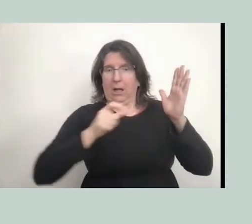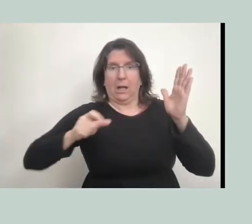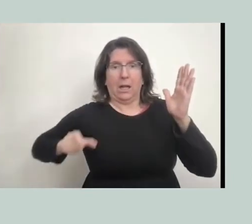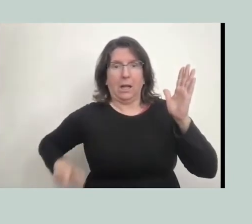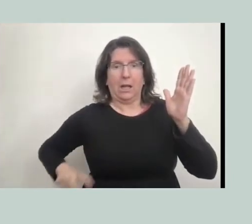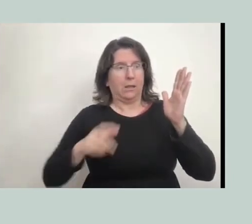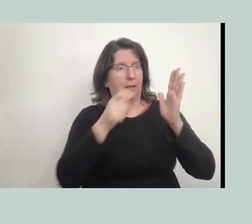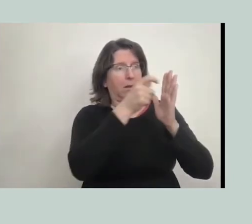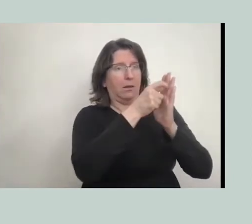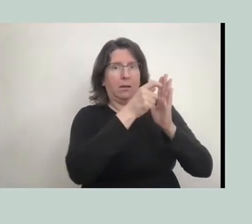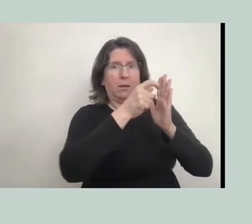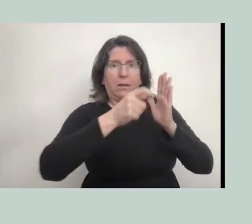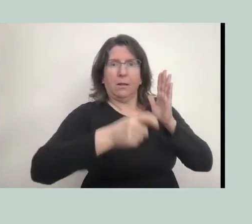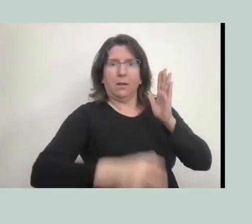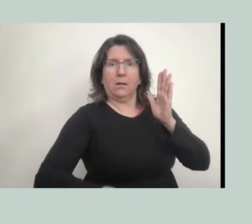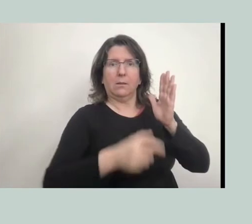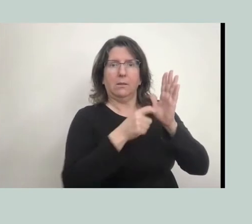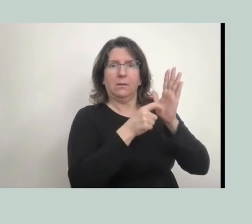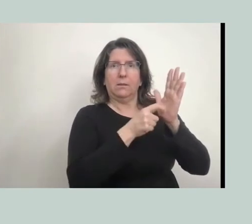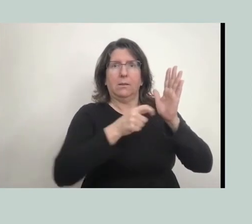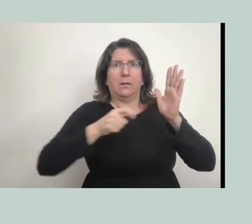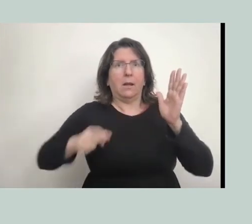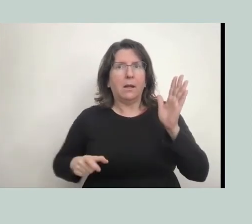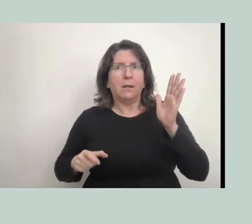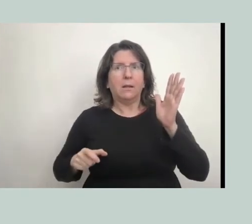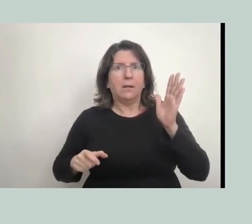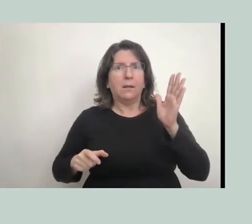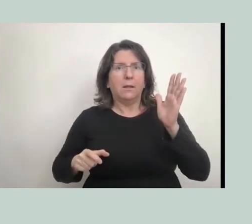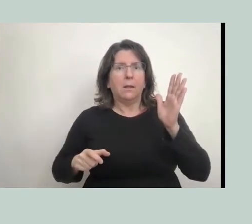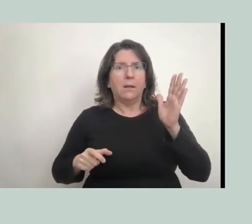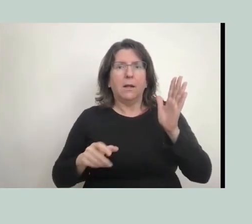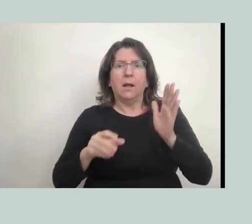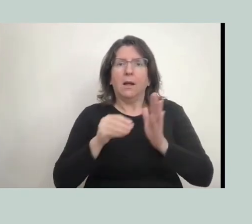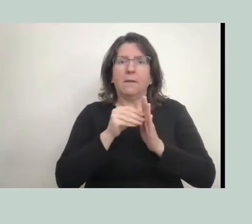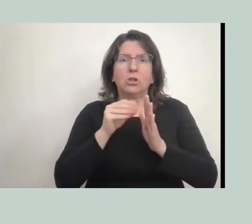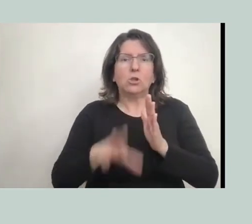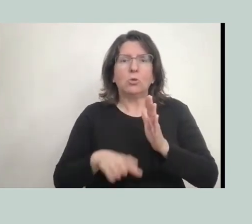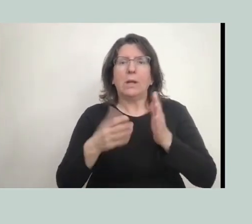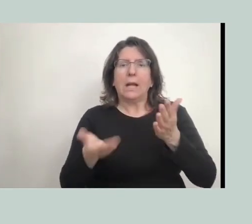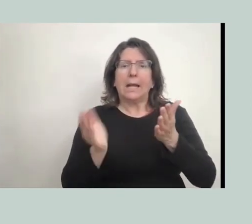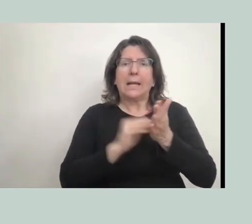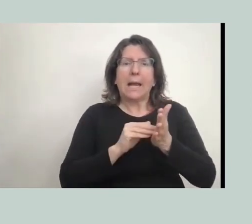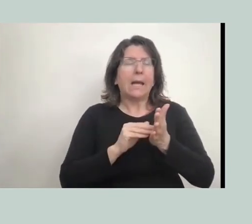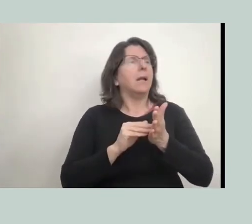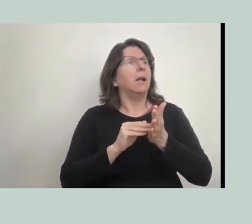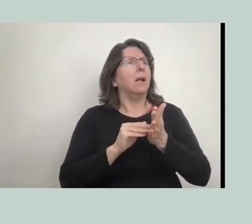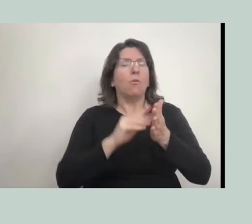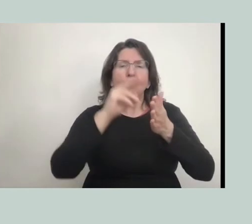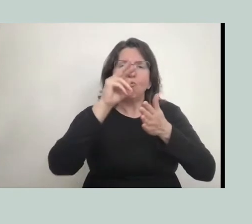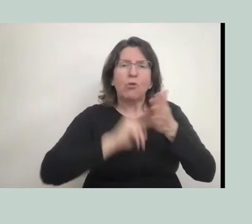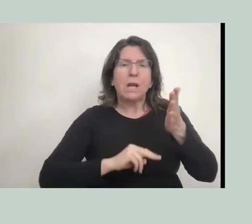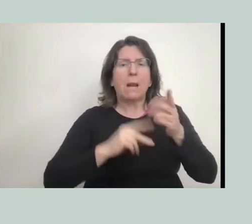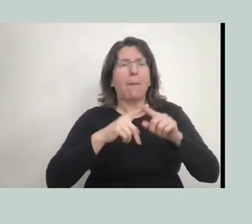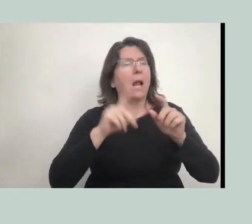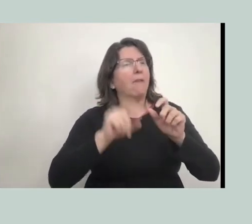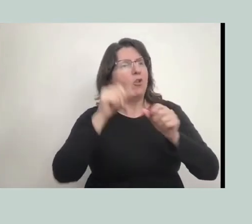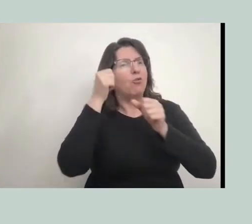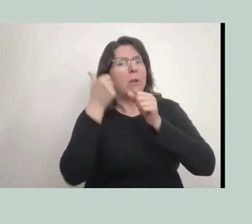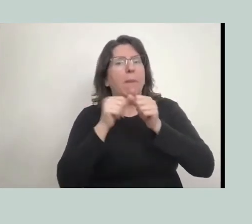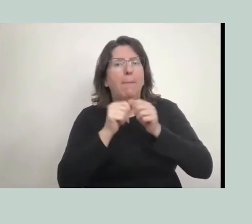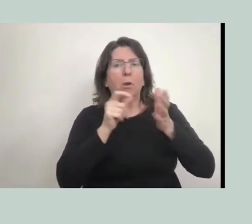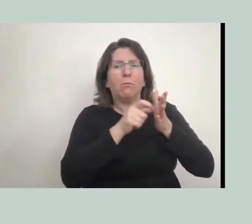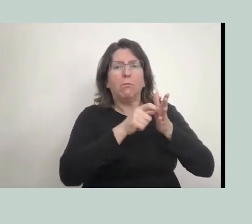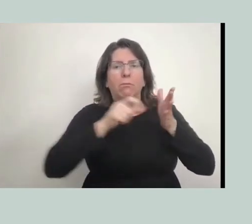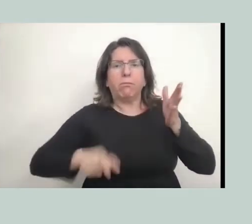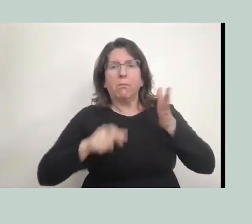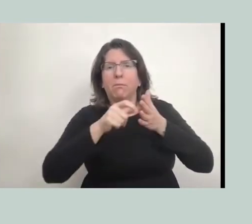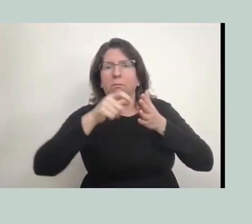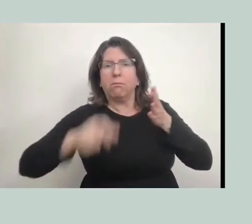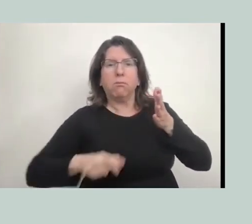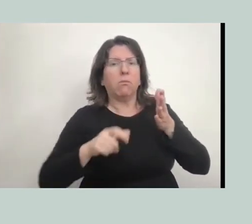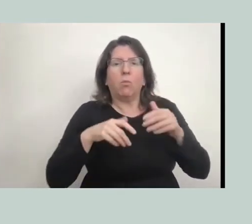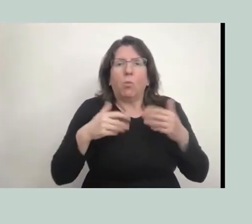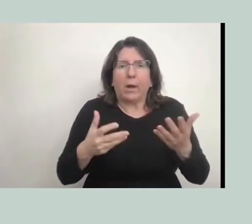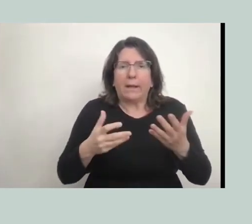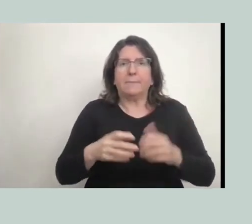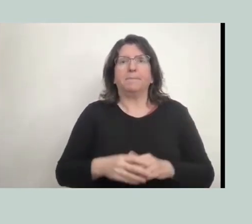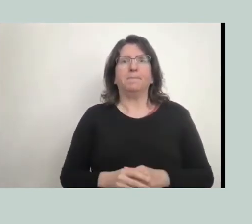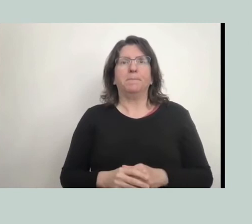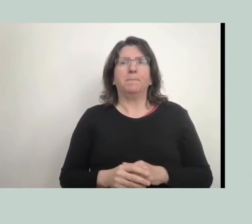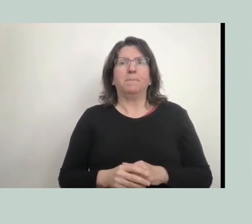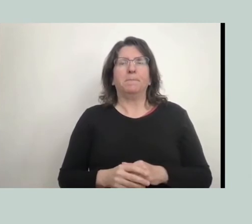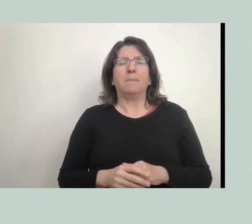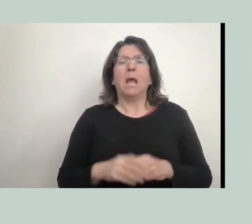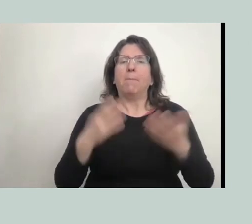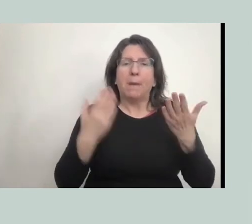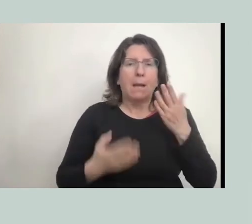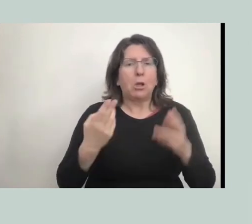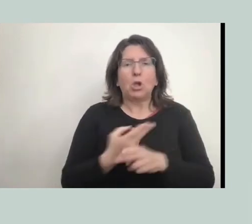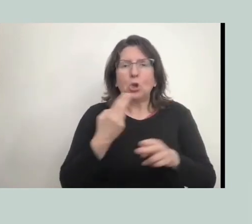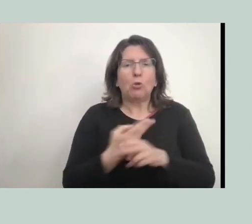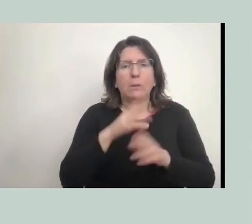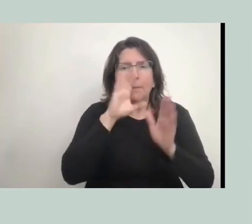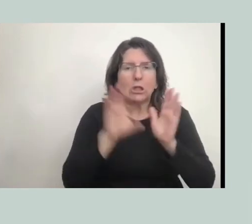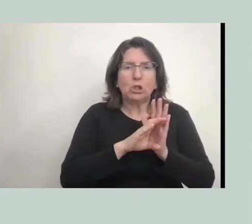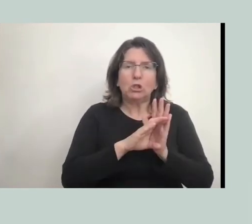Gradually, you remove the target features from the text and then have the students recall it with the missing parts intact.